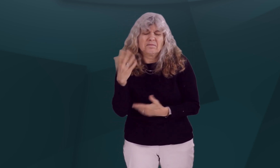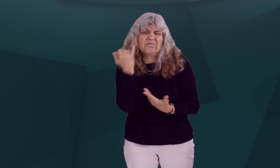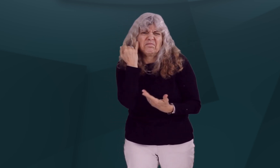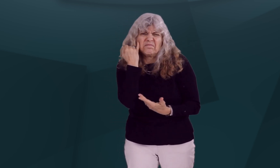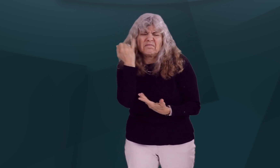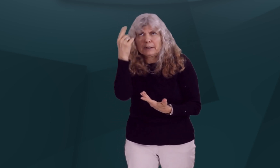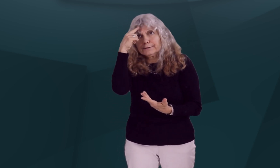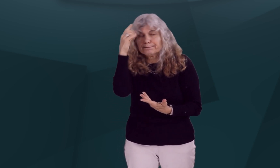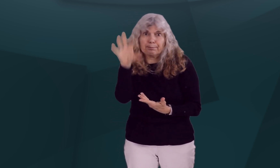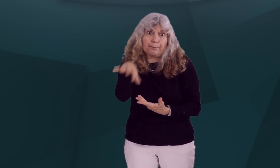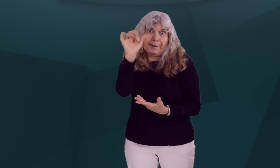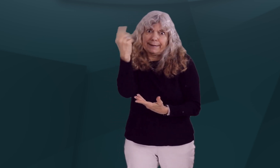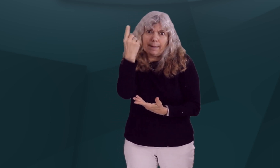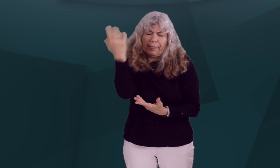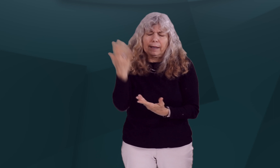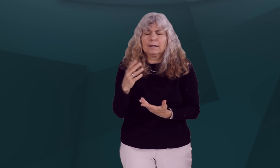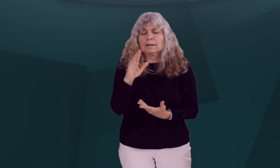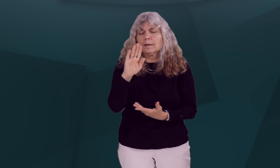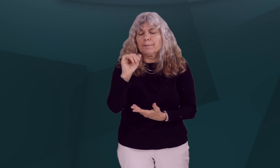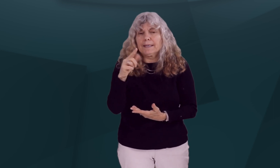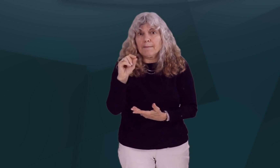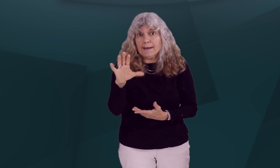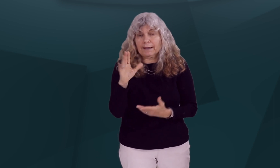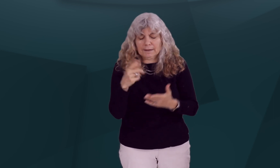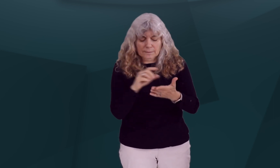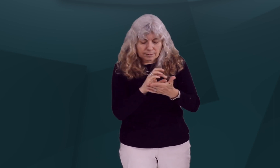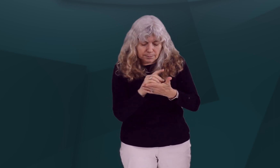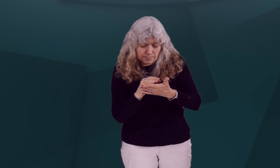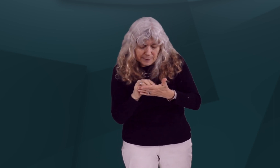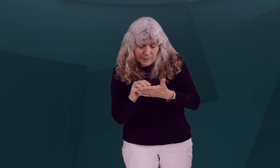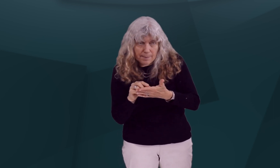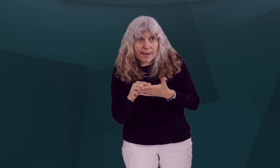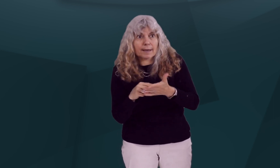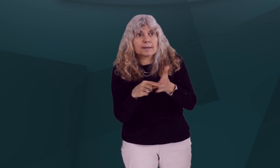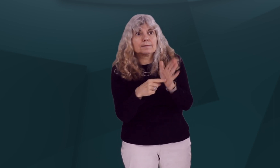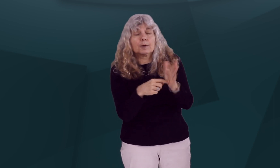For example, they could type out Big Mac, just as an example --